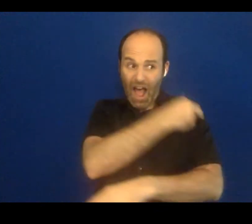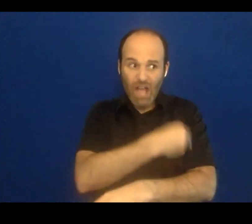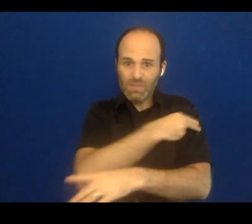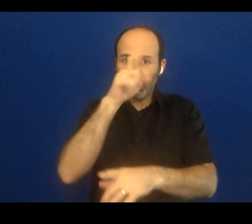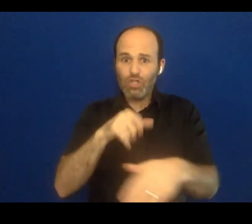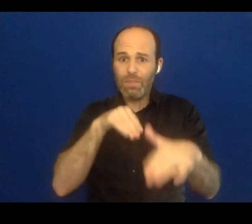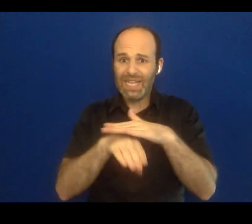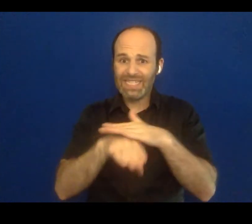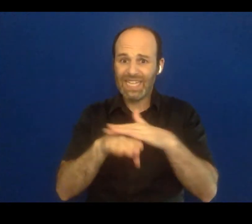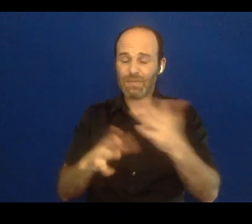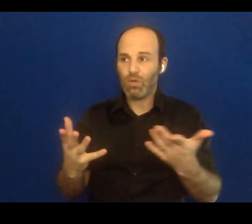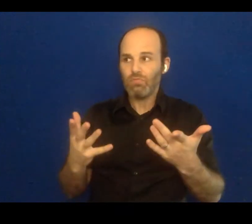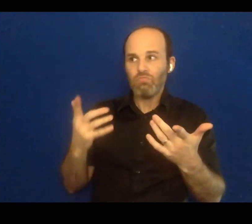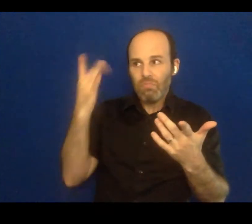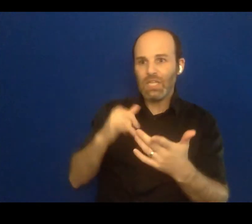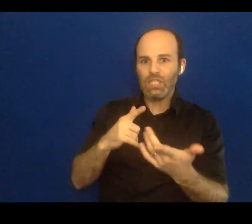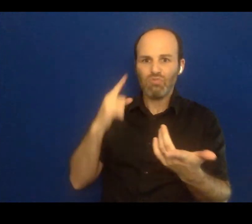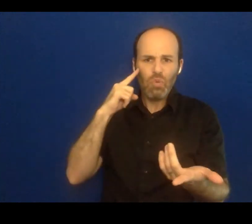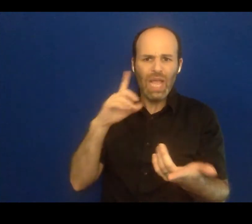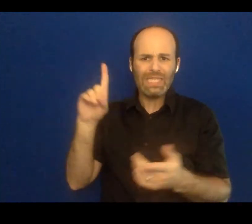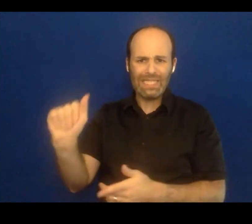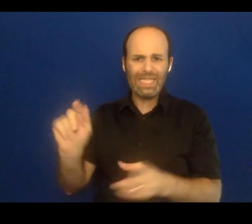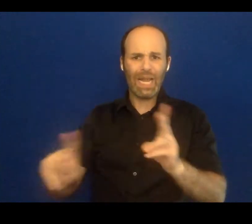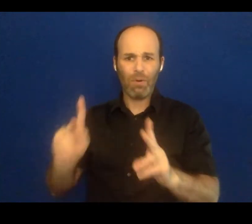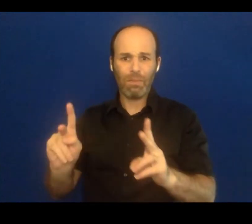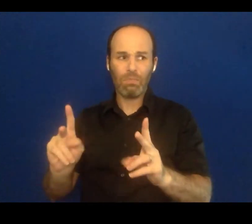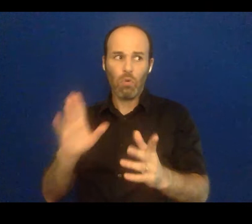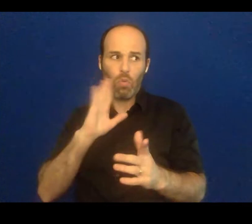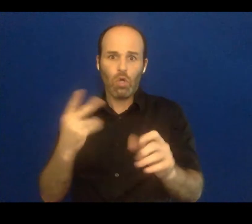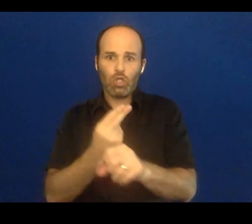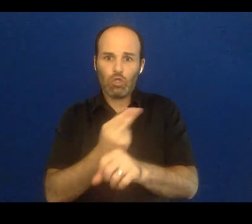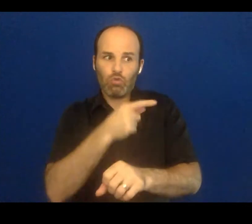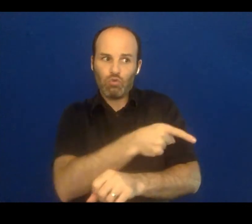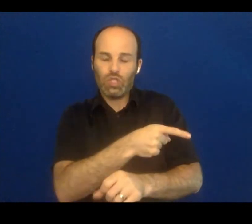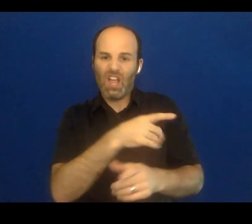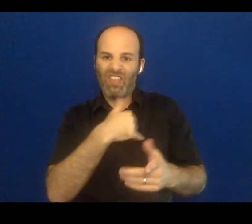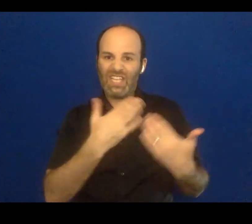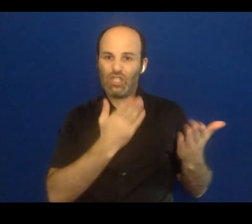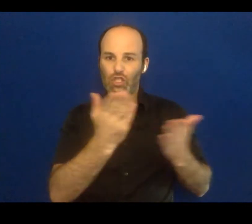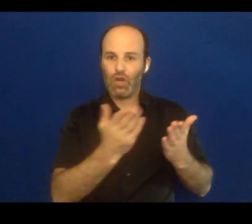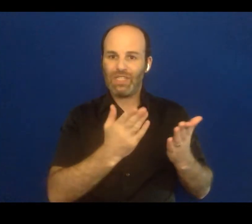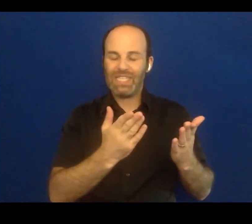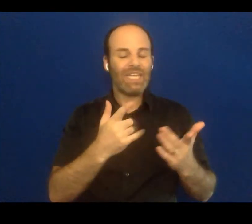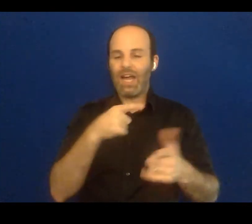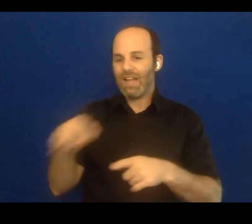DISABLED PEOPLE IT IS STILL NOT ACCESSIBLE TO PEOPLE WITH DISABILITIES.